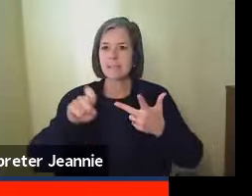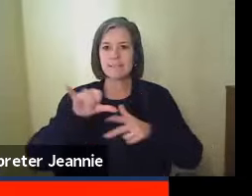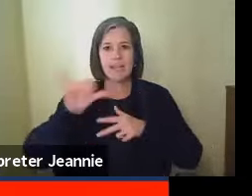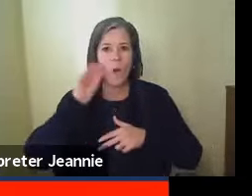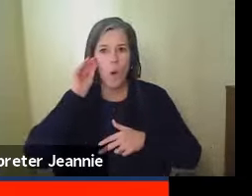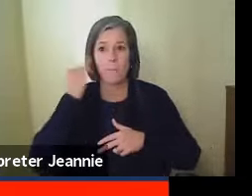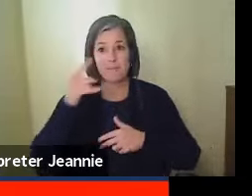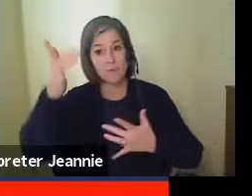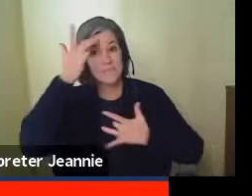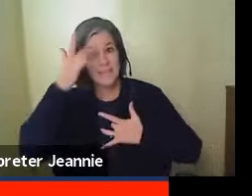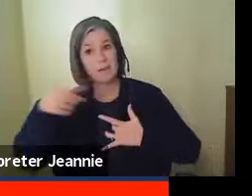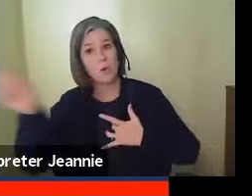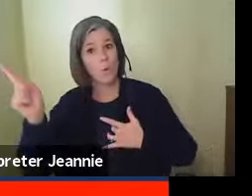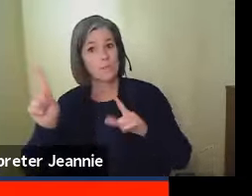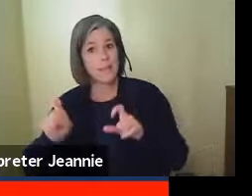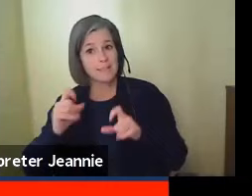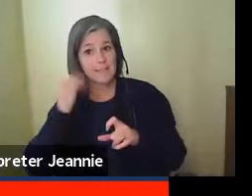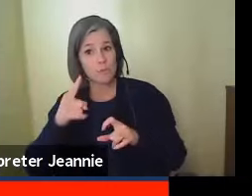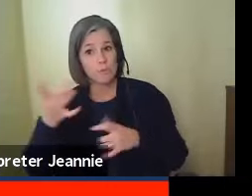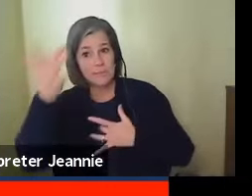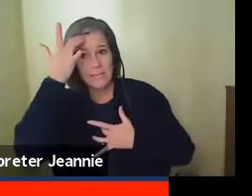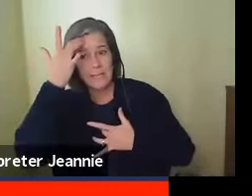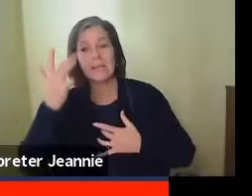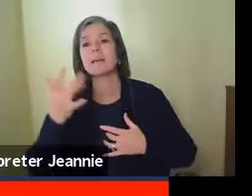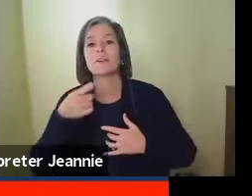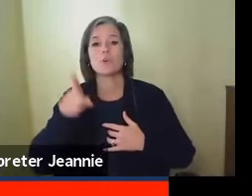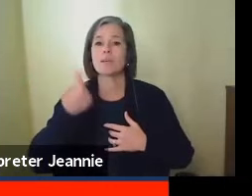you need to get tested if you are sick. You need to absolutely wear a face mask.